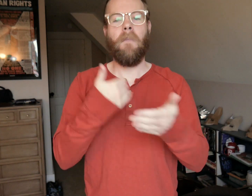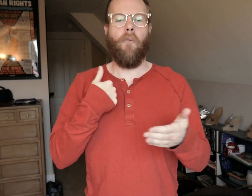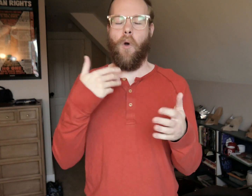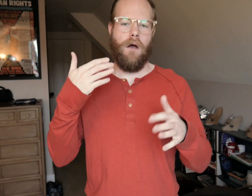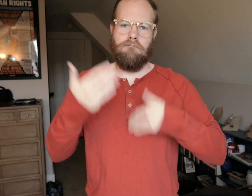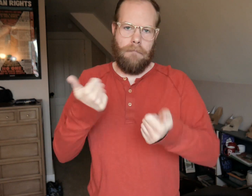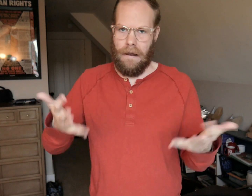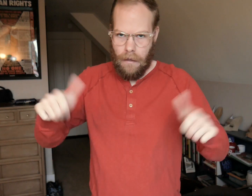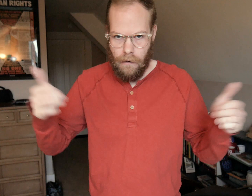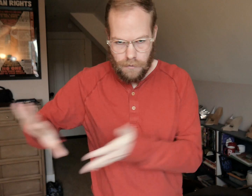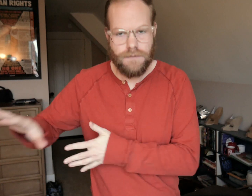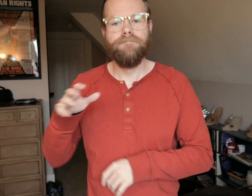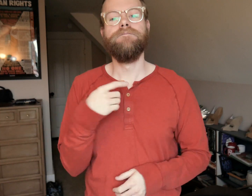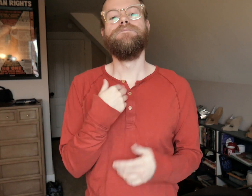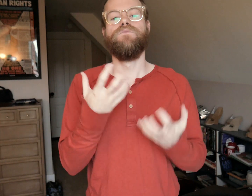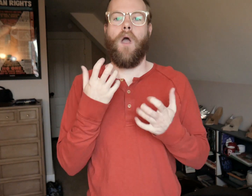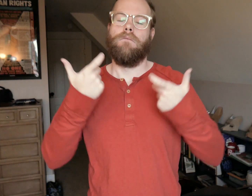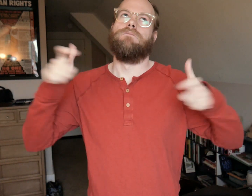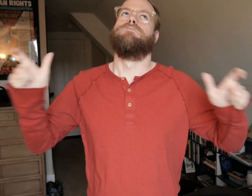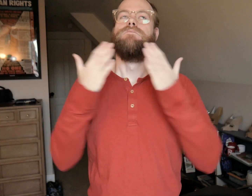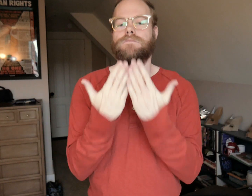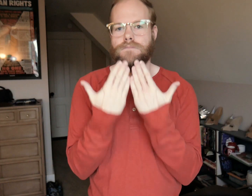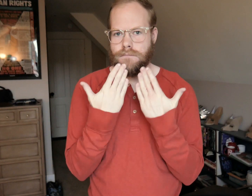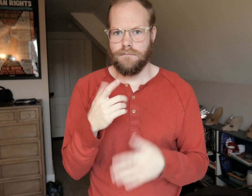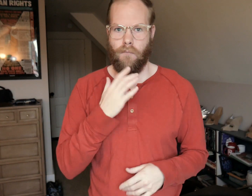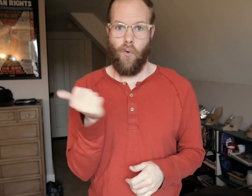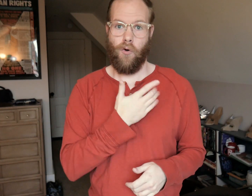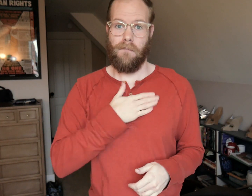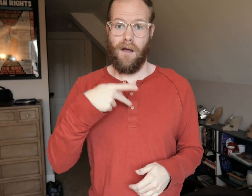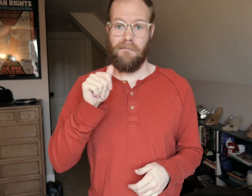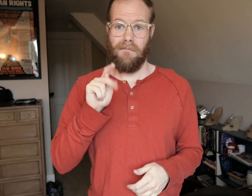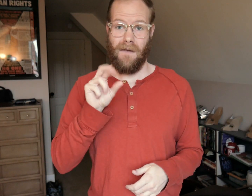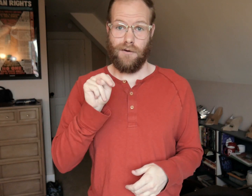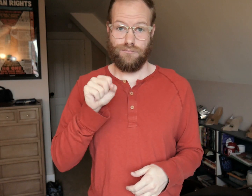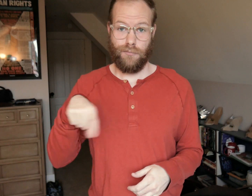Before I do anything else, I want to give a big thank you to all of my Patrons -